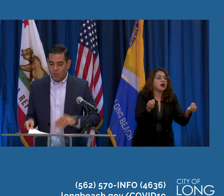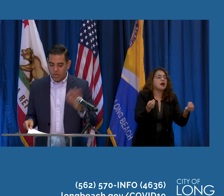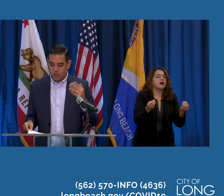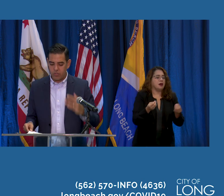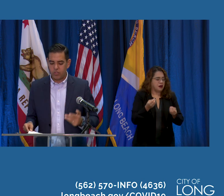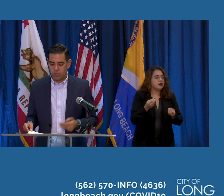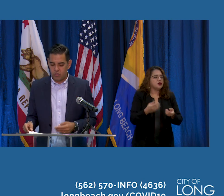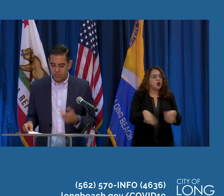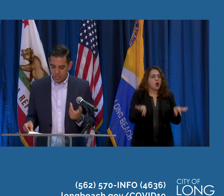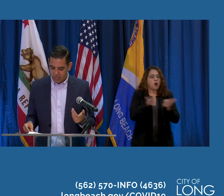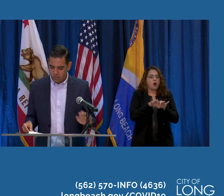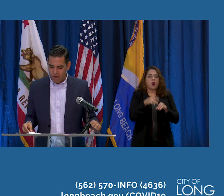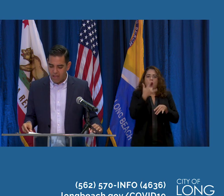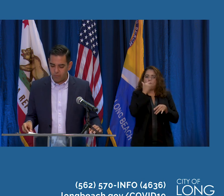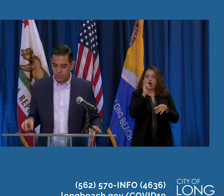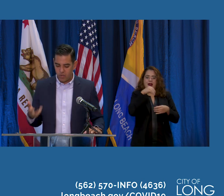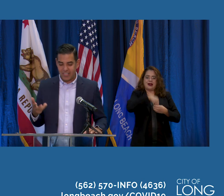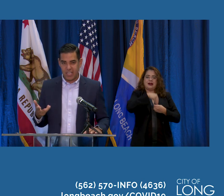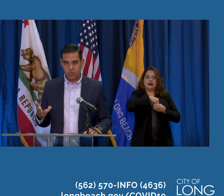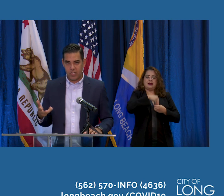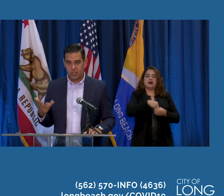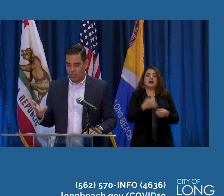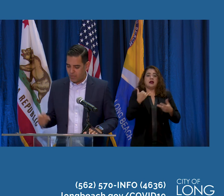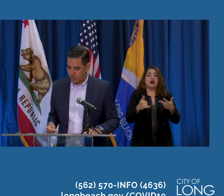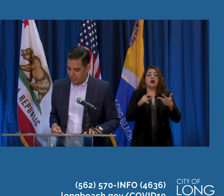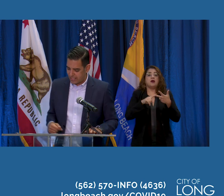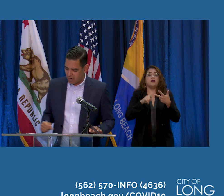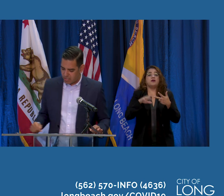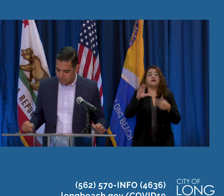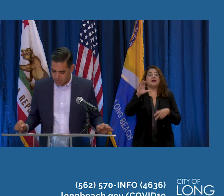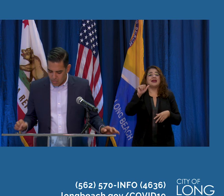And then I want to transition you to this next graph which is the case rate in Long Beach and L.A County.